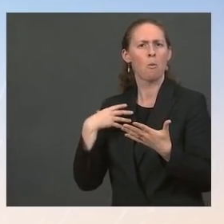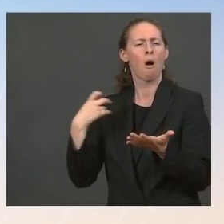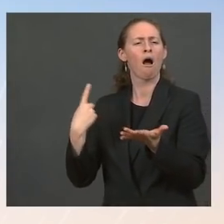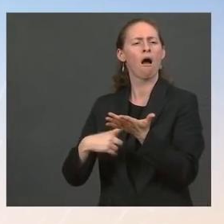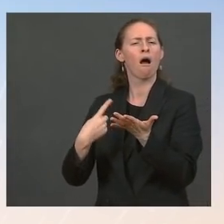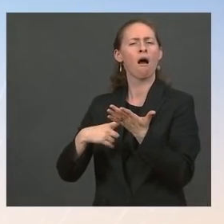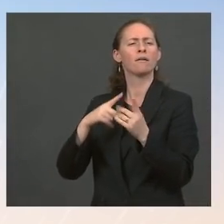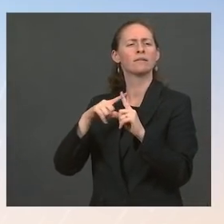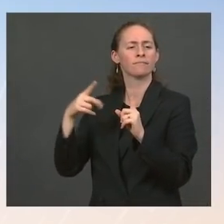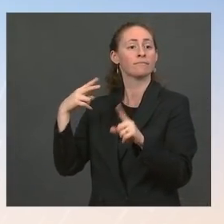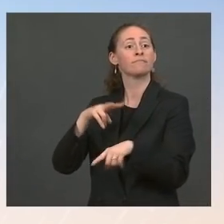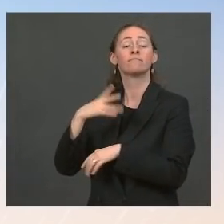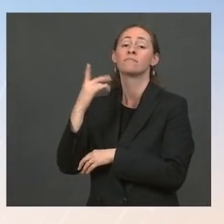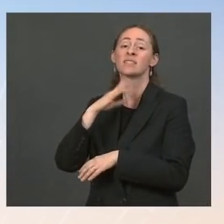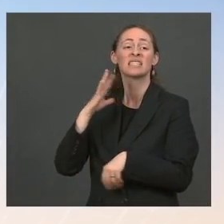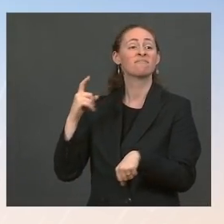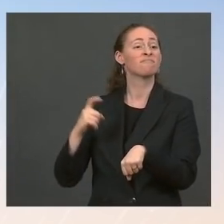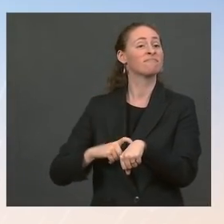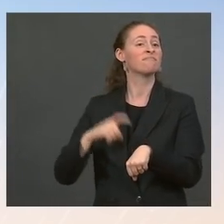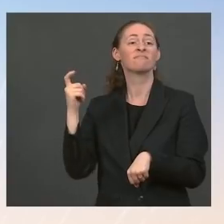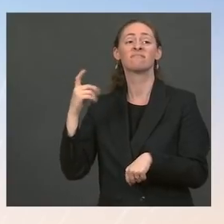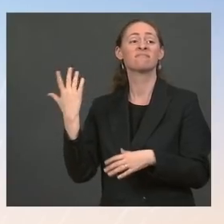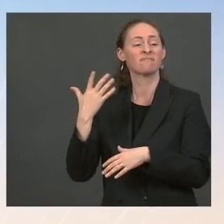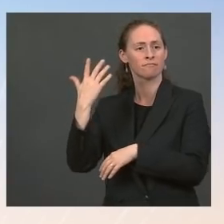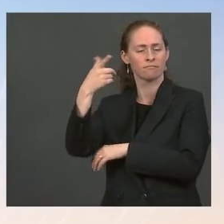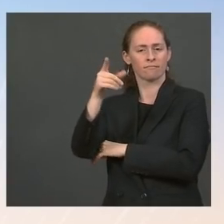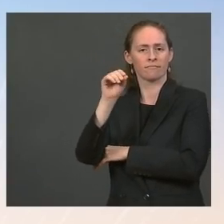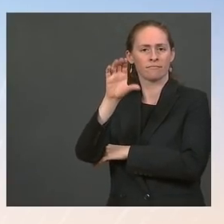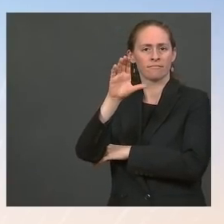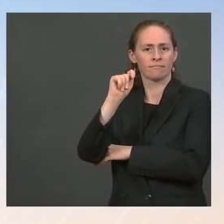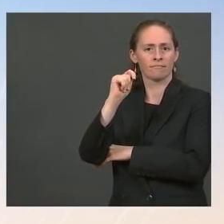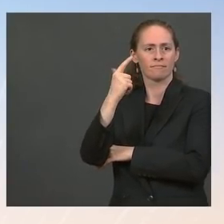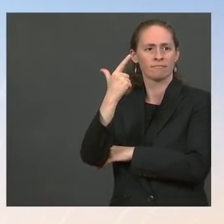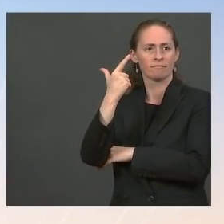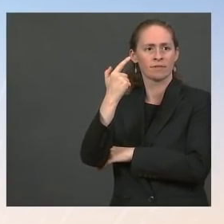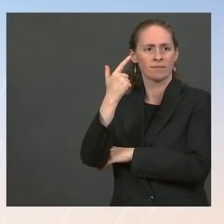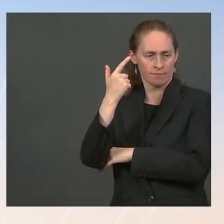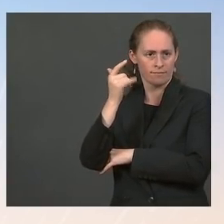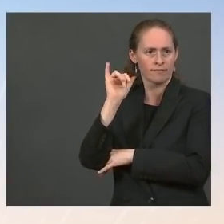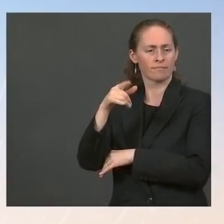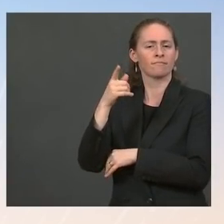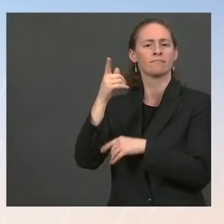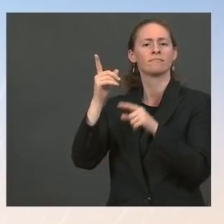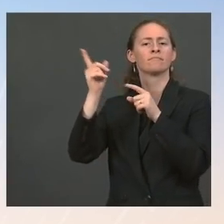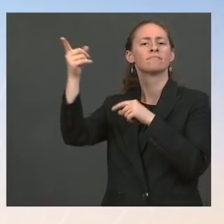as it relates to the surface transportation bill that's been a sort of informal marker for leadership. Ms. Psaki: Mm-hmm. The Press: Can you rule out that the President